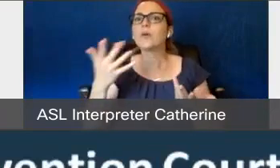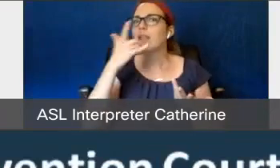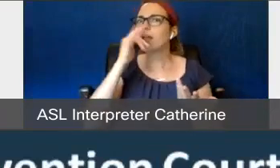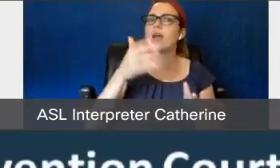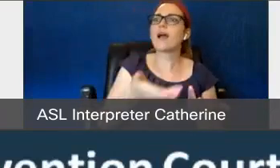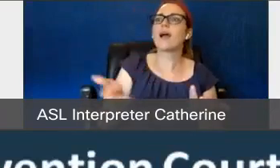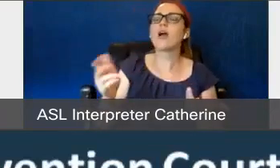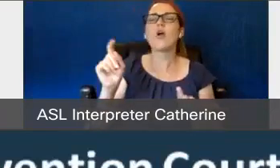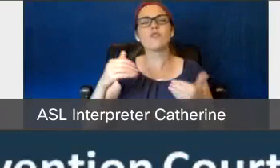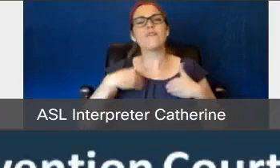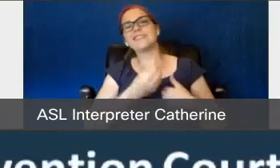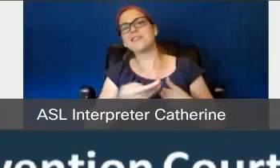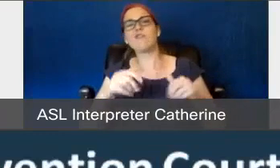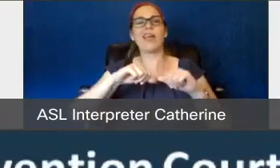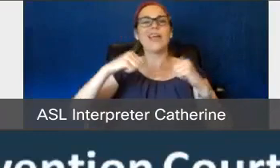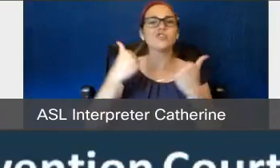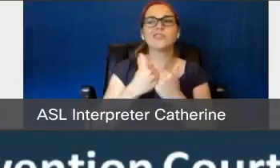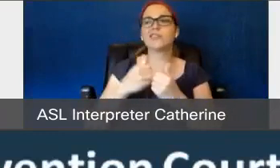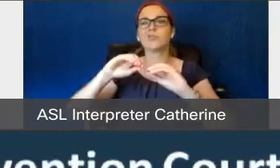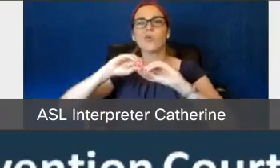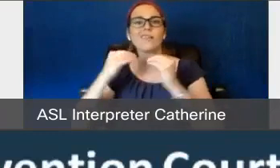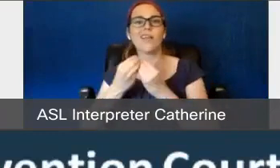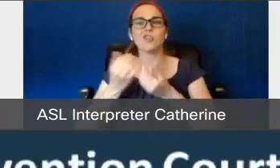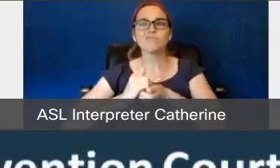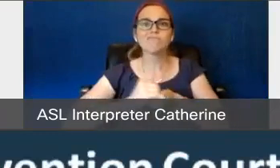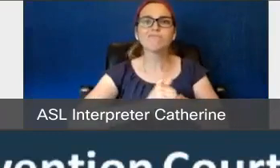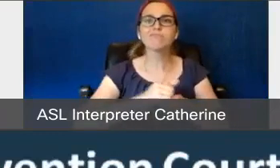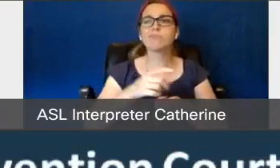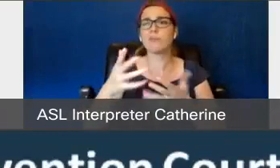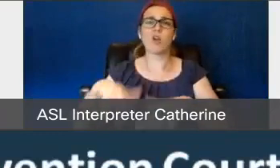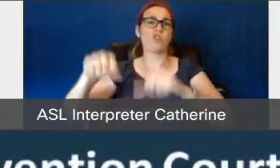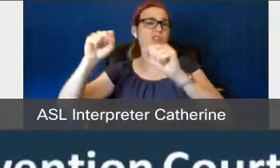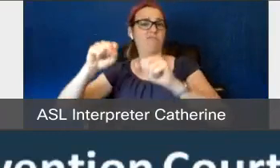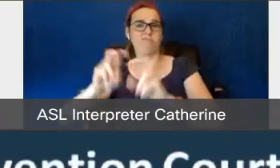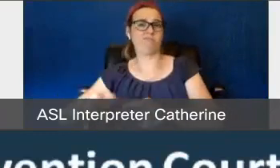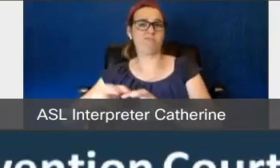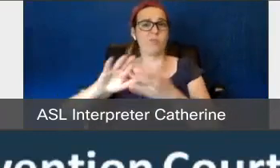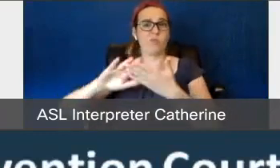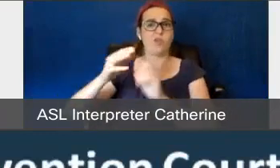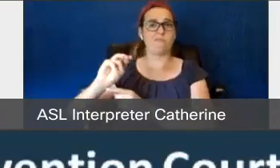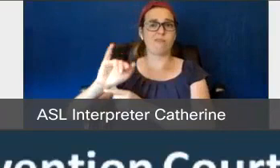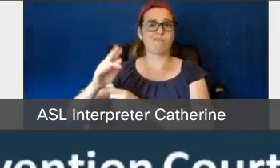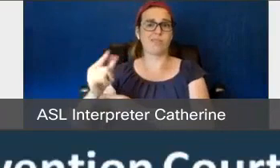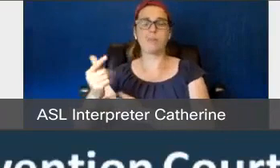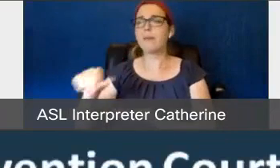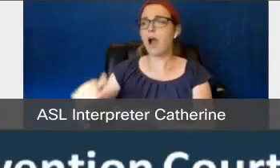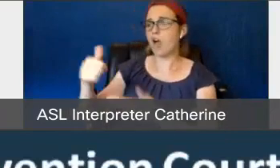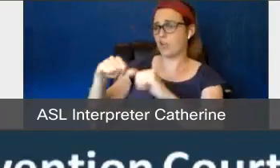and agencies that already do it and the best thing if you do community mapping, you can find one other agencies to do it so you don't have to reinvent